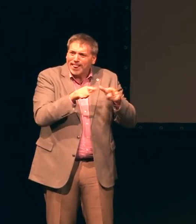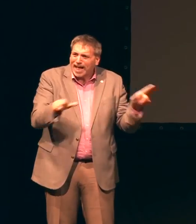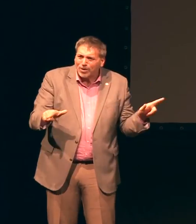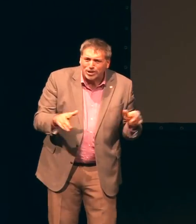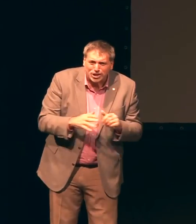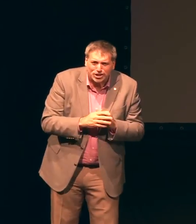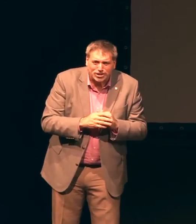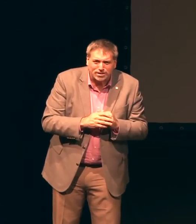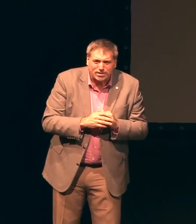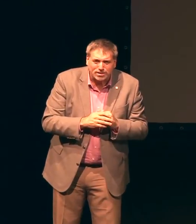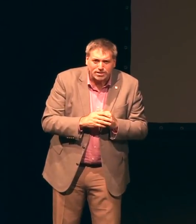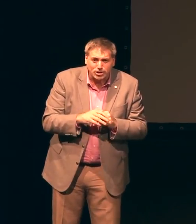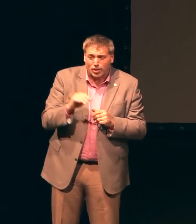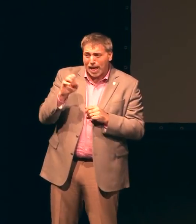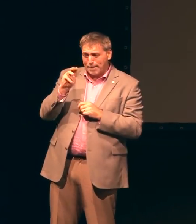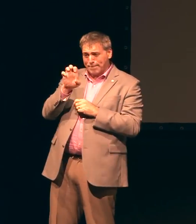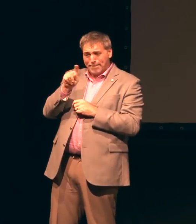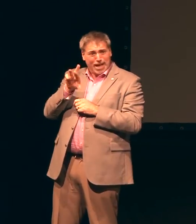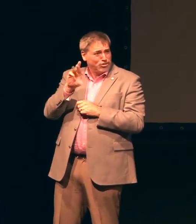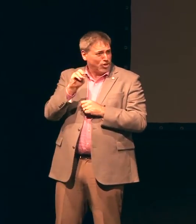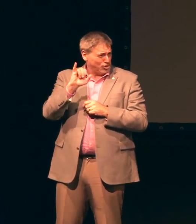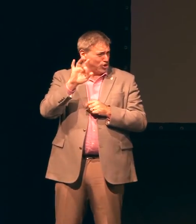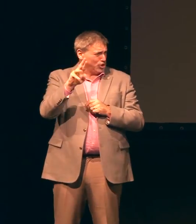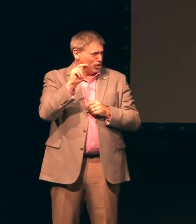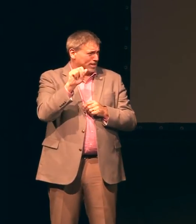and more than just sharing that but the language,